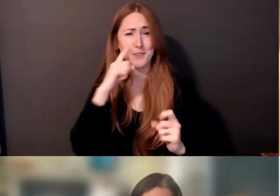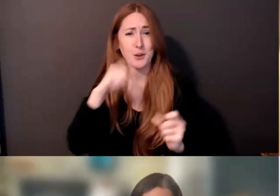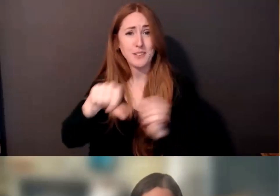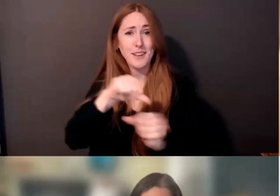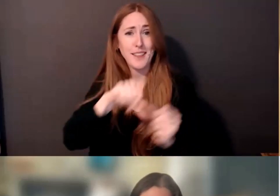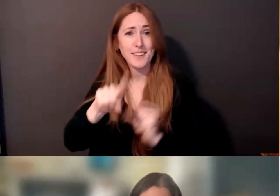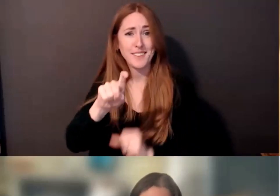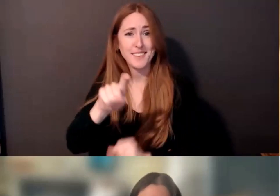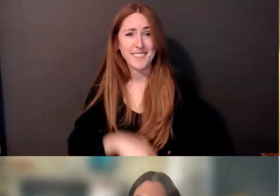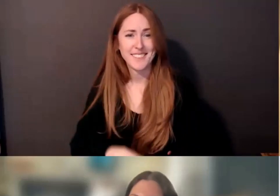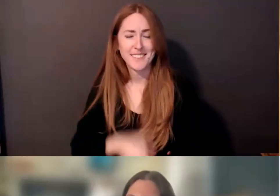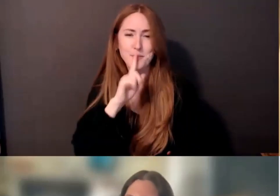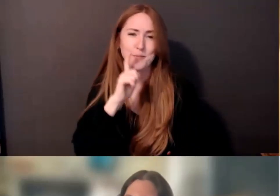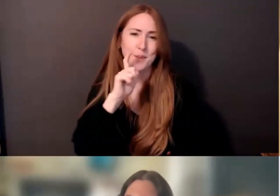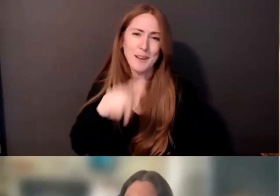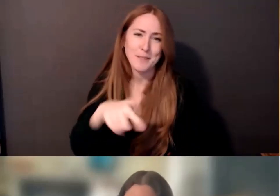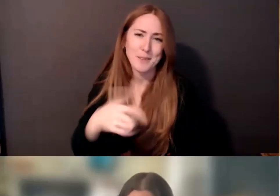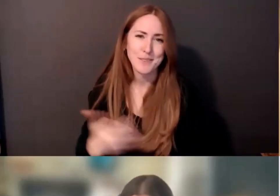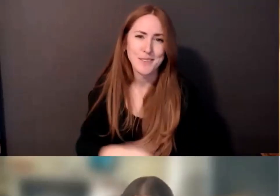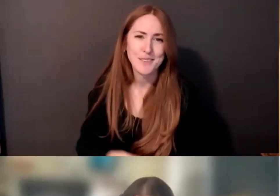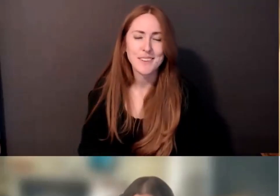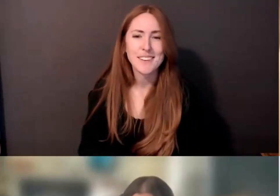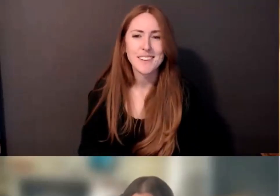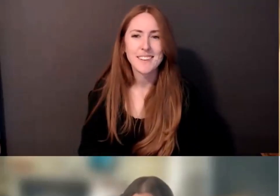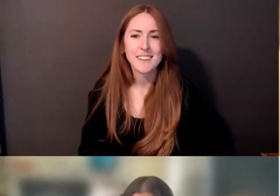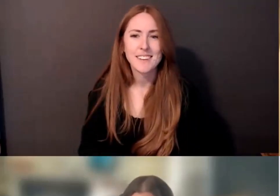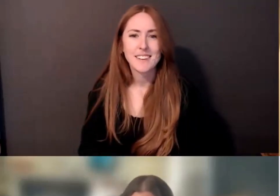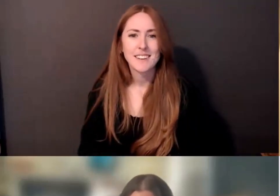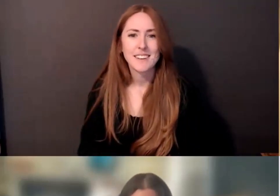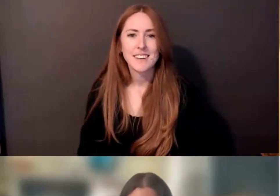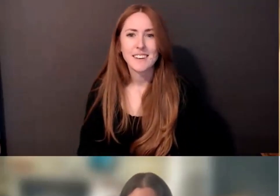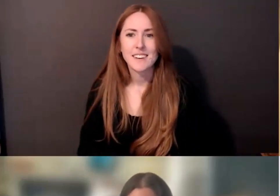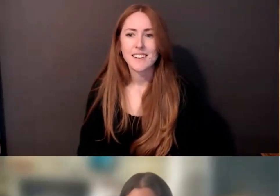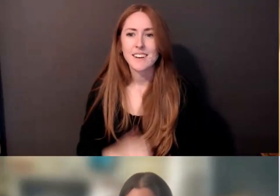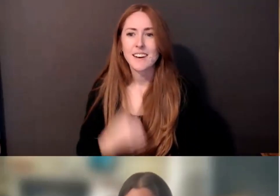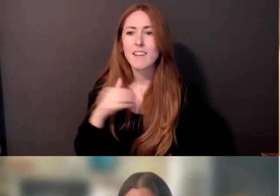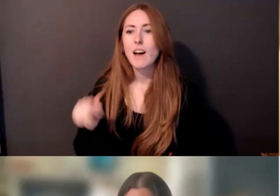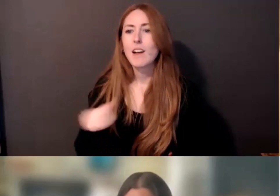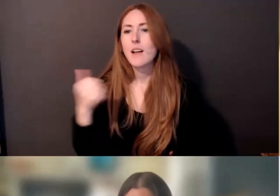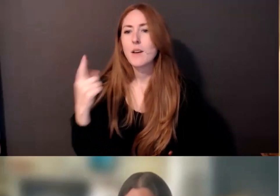You don't have to, but [CHUCKLES].. Oh, we've got another one from the audience while you think of that.